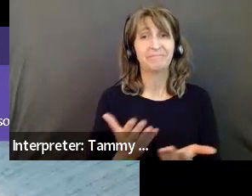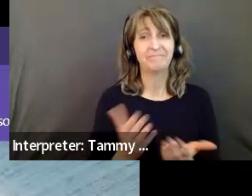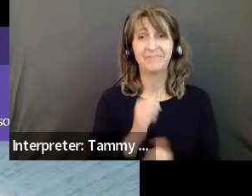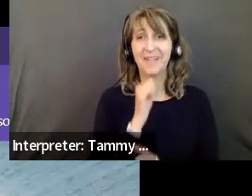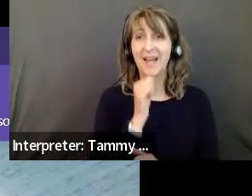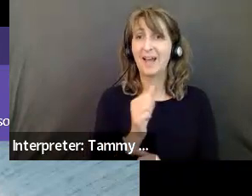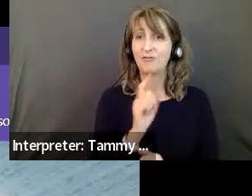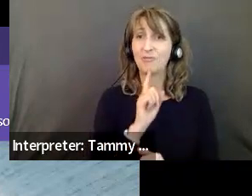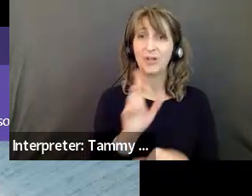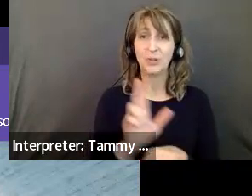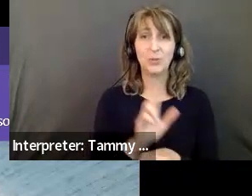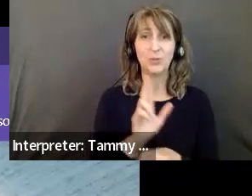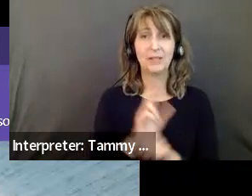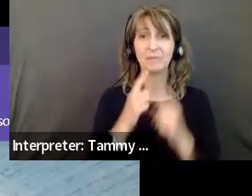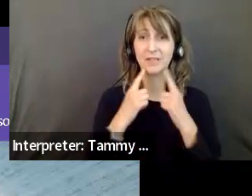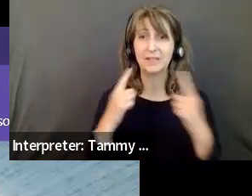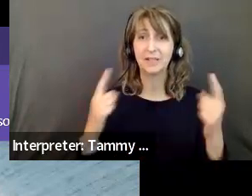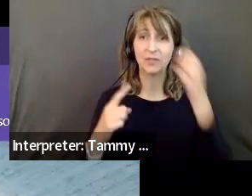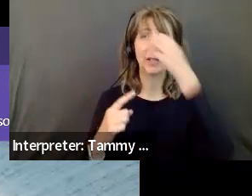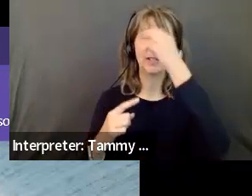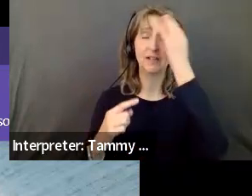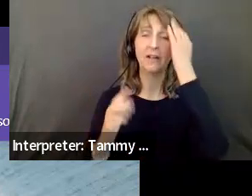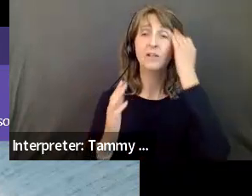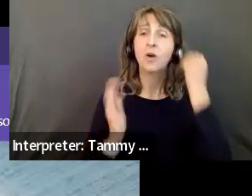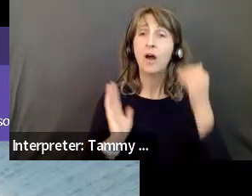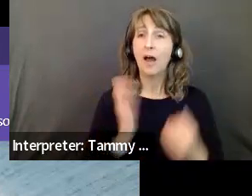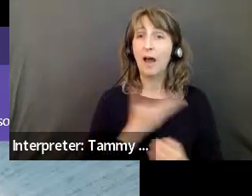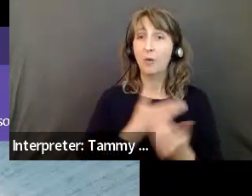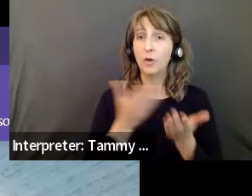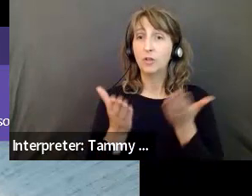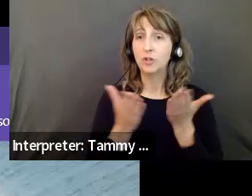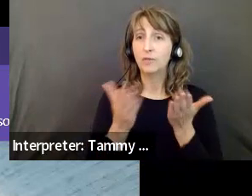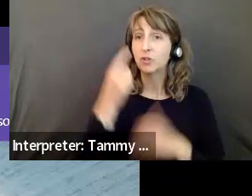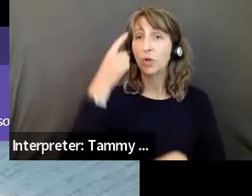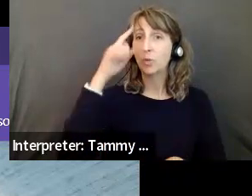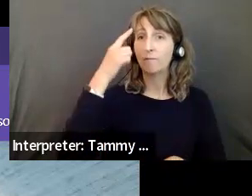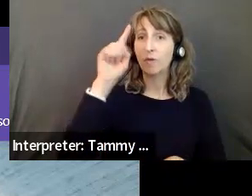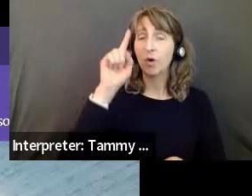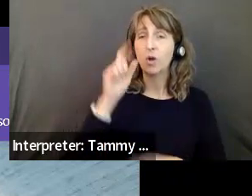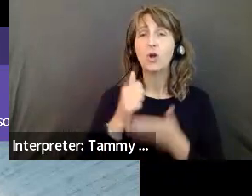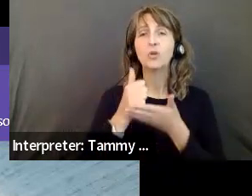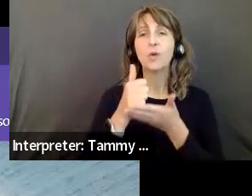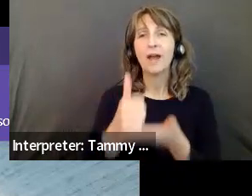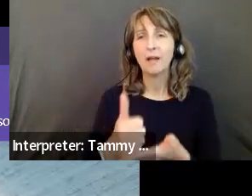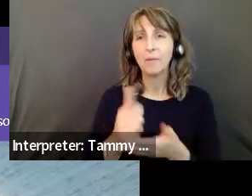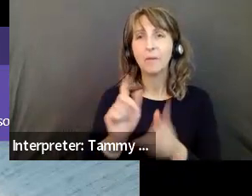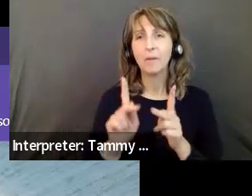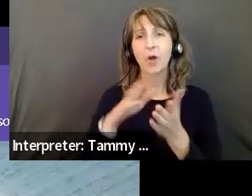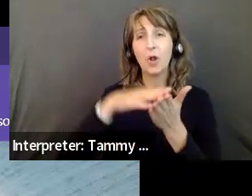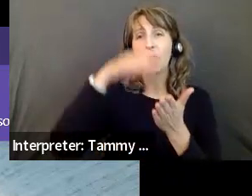And so what I want to say about our services is that we are here to help people learn those systems.